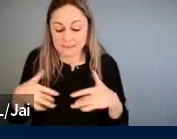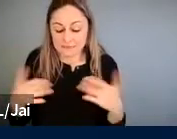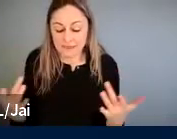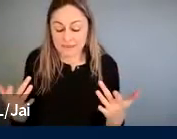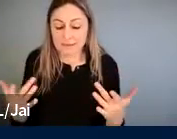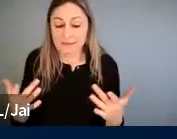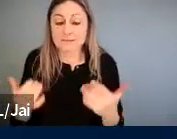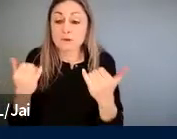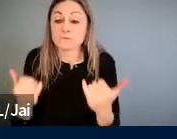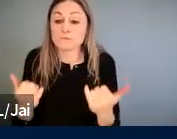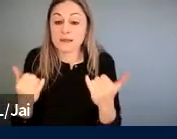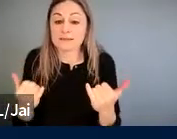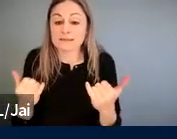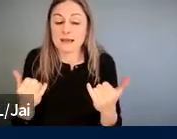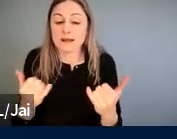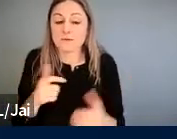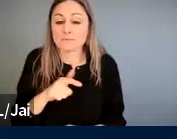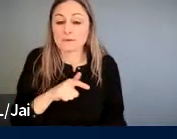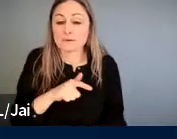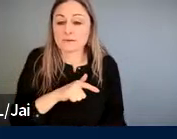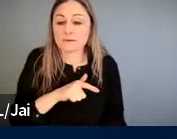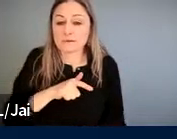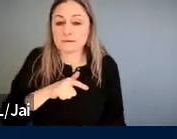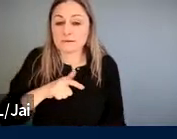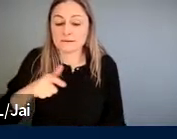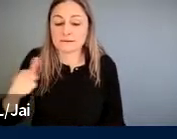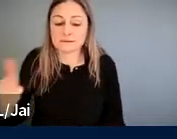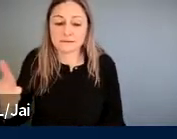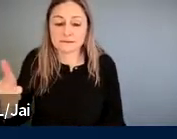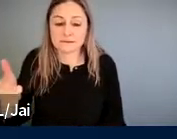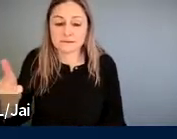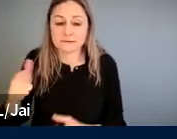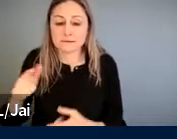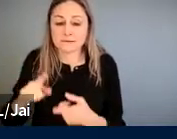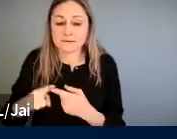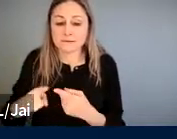I'm going to hand the floor back over to you, Madam Chair,